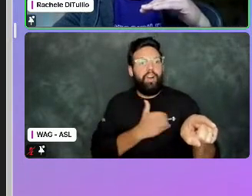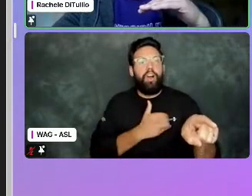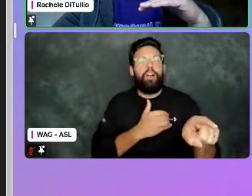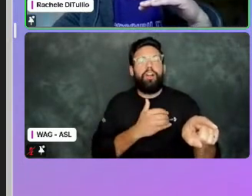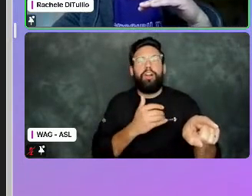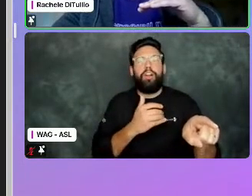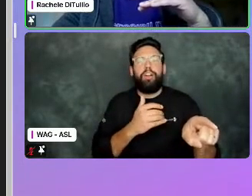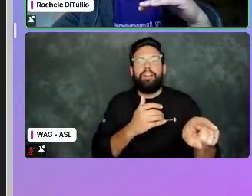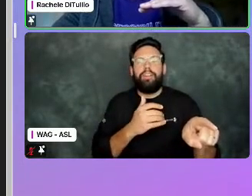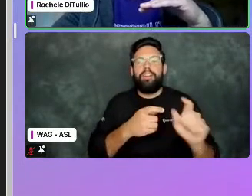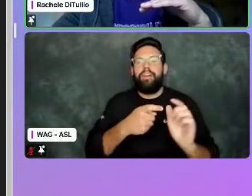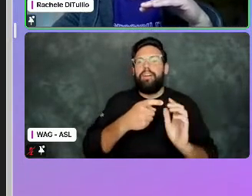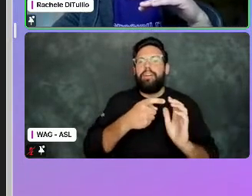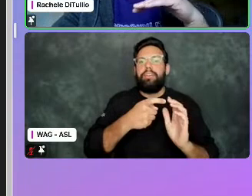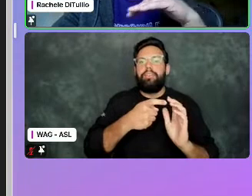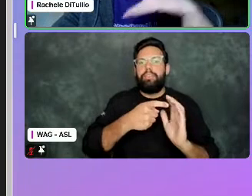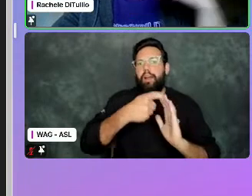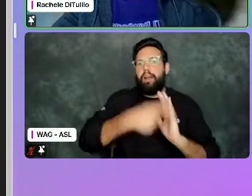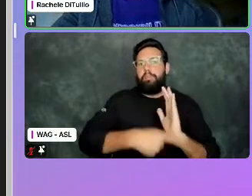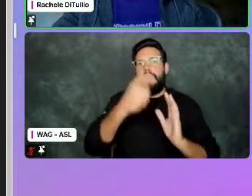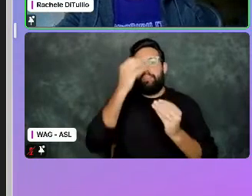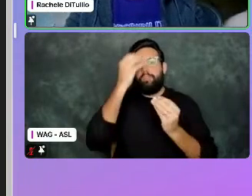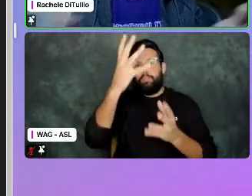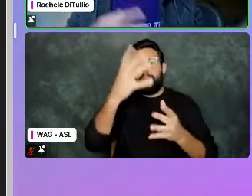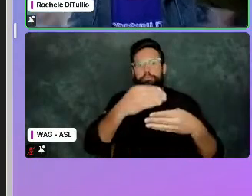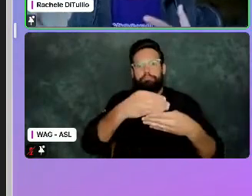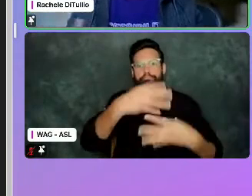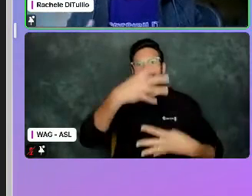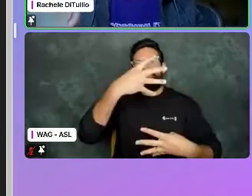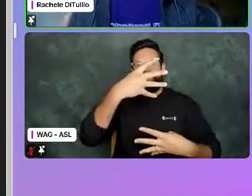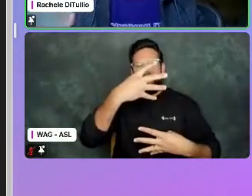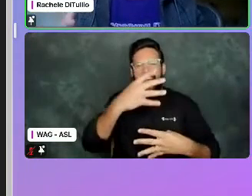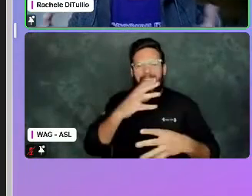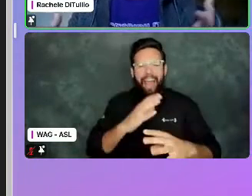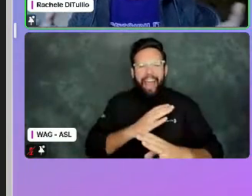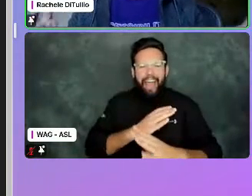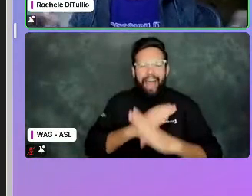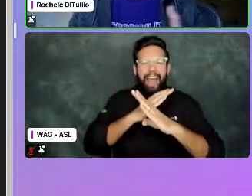something else. So we can see that our autocomplete